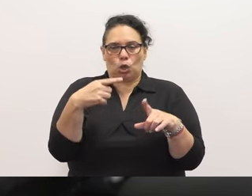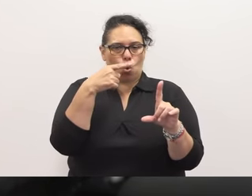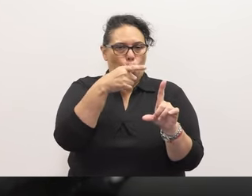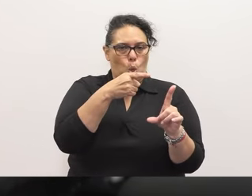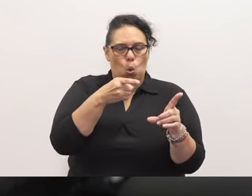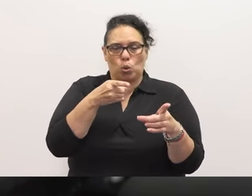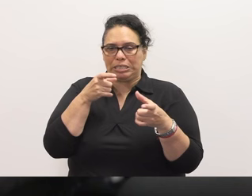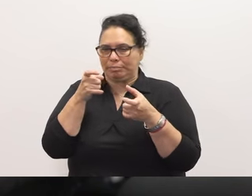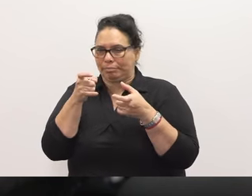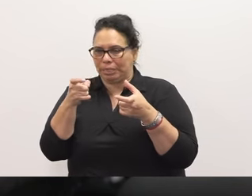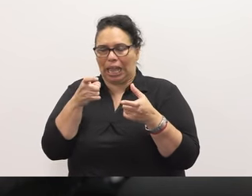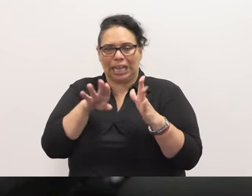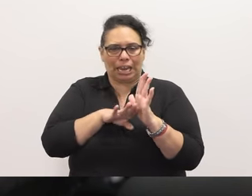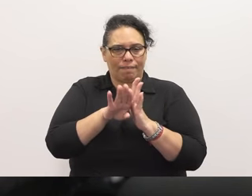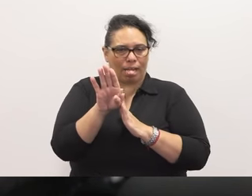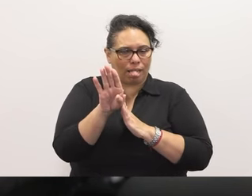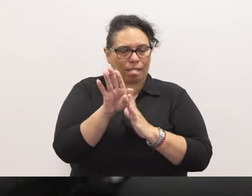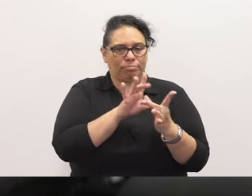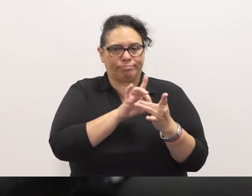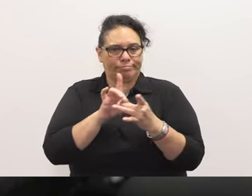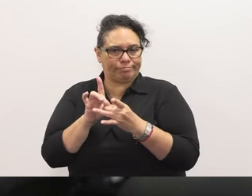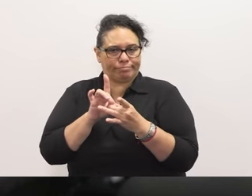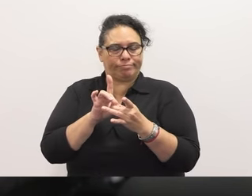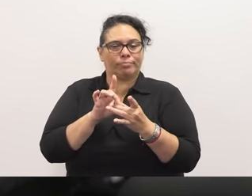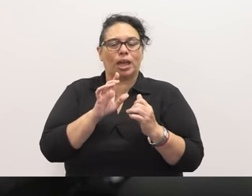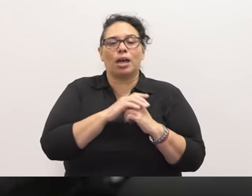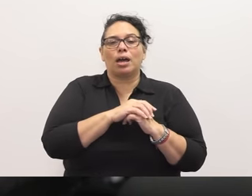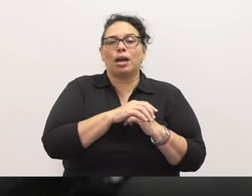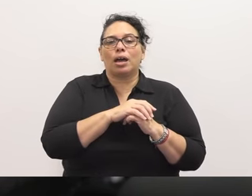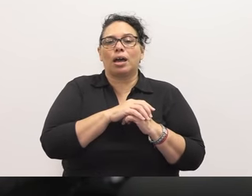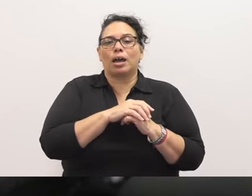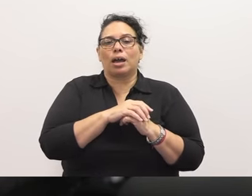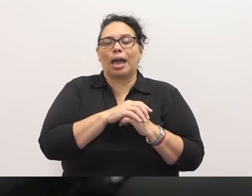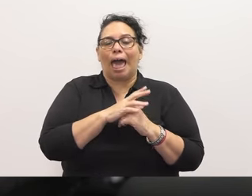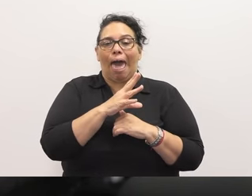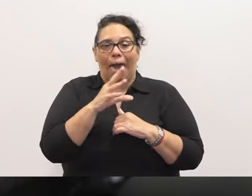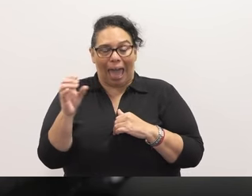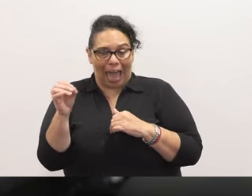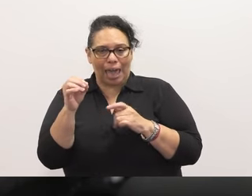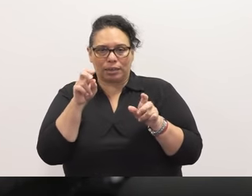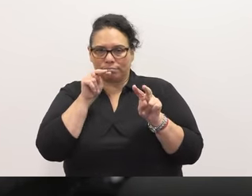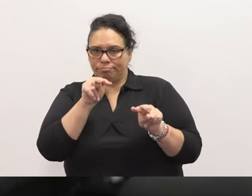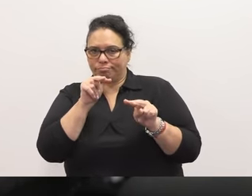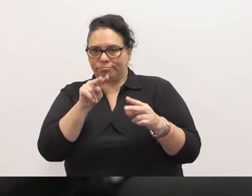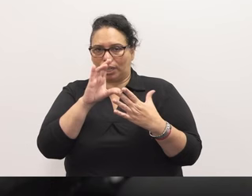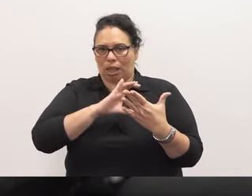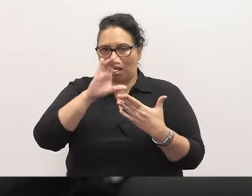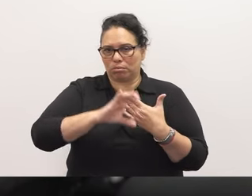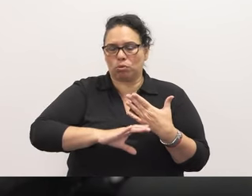that associate with your goals and a monitoring calendar. So we've heard a lot this morning about accountability